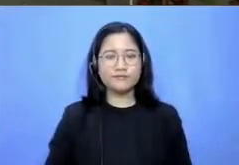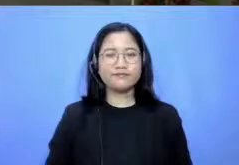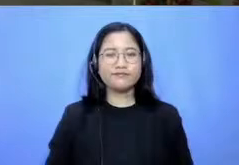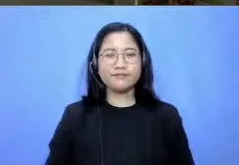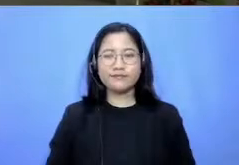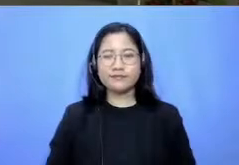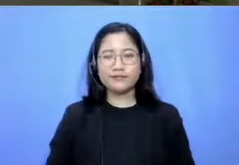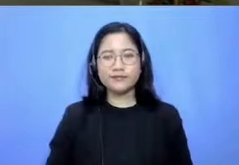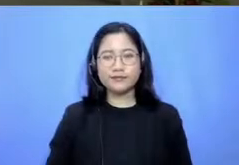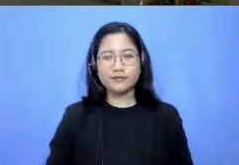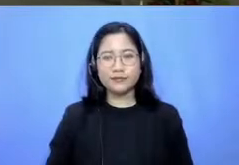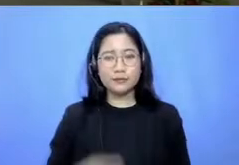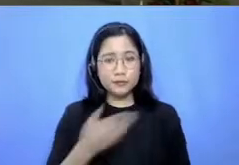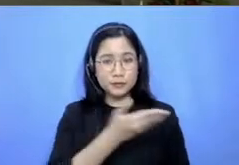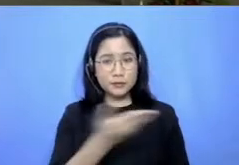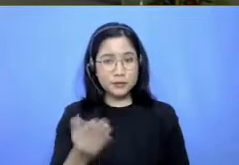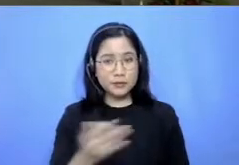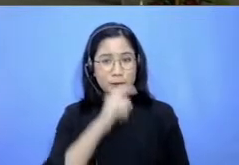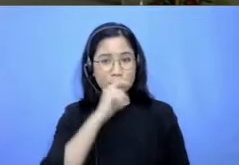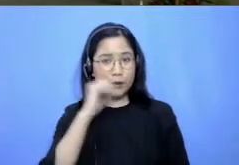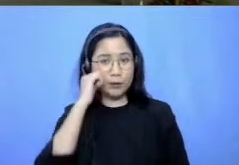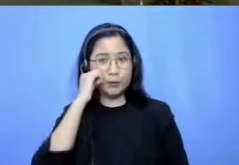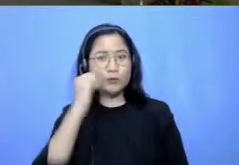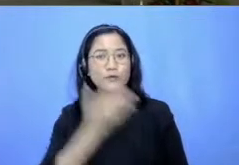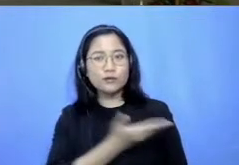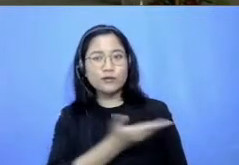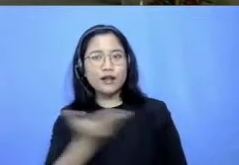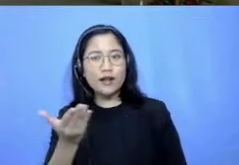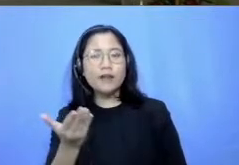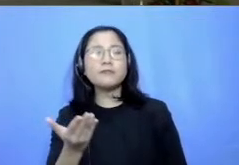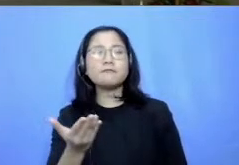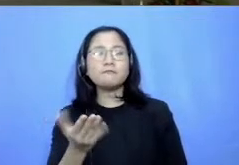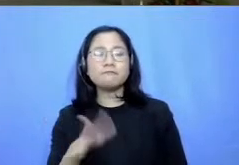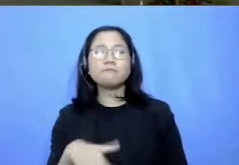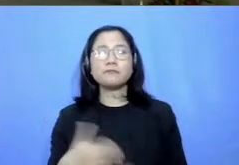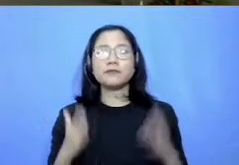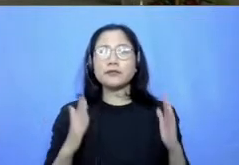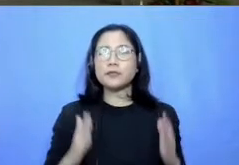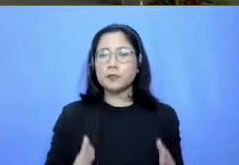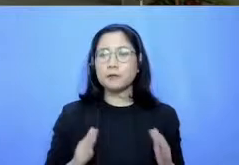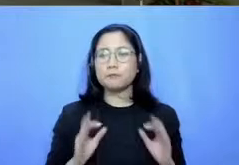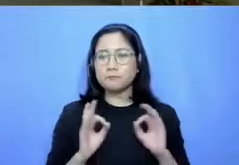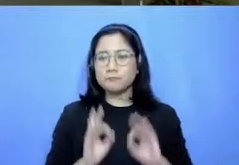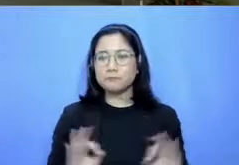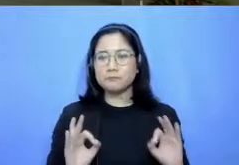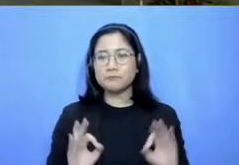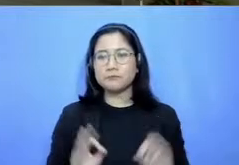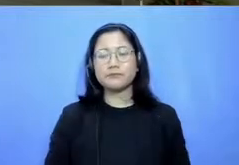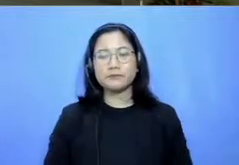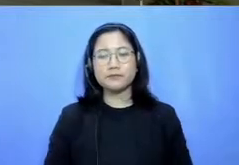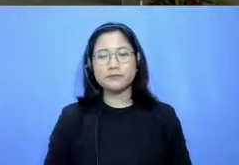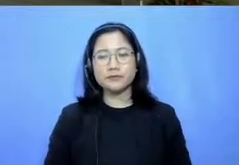Hi ladies and gentlemen we invite you to return to a perfect attitude Alright ladies and gentlemen teachers from